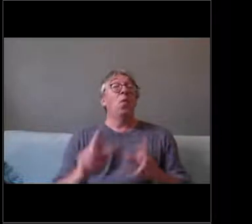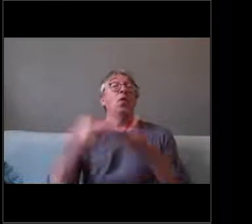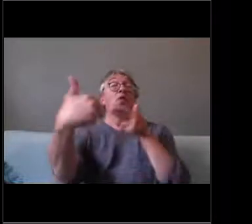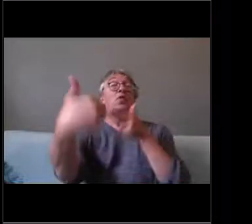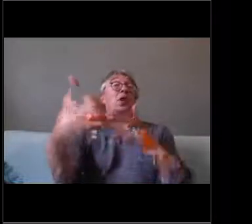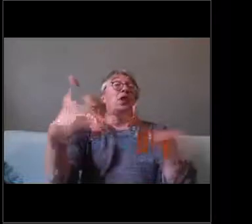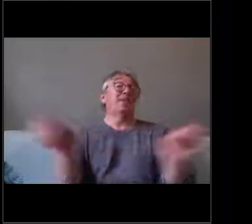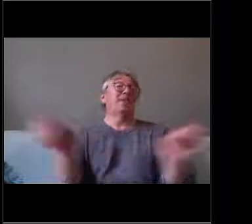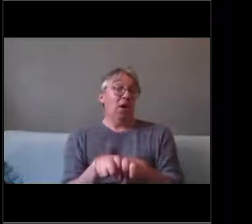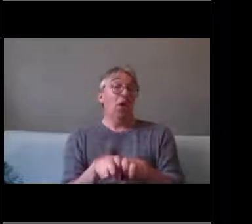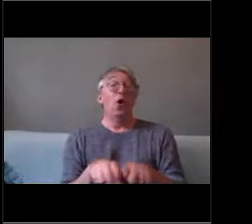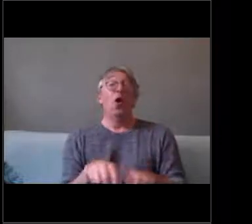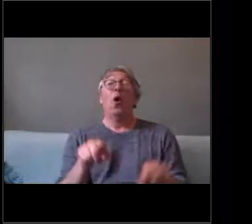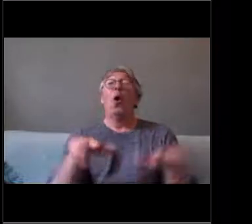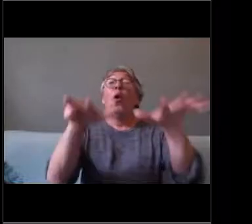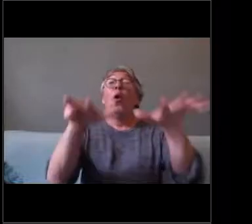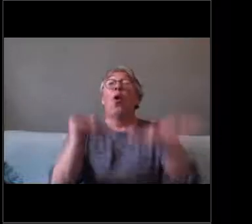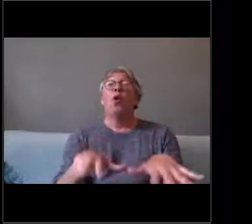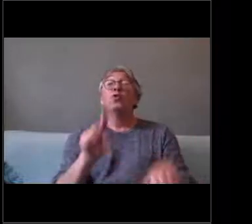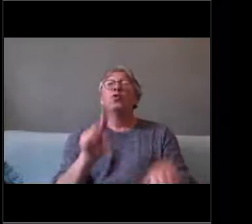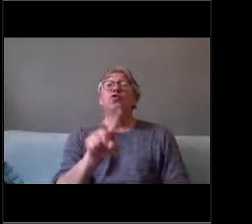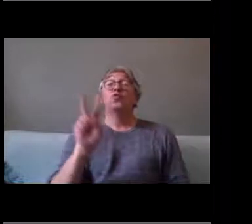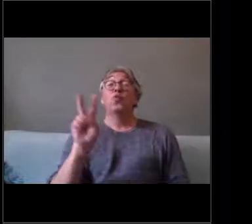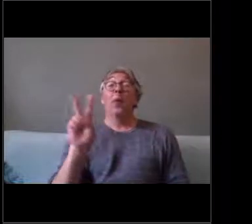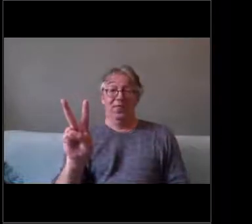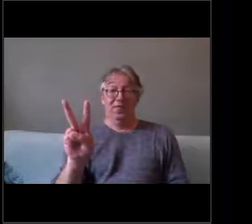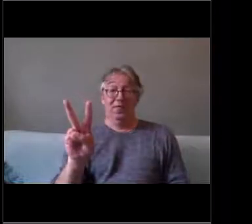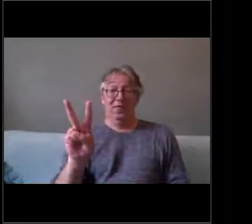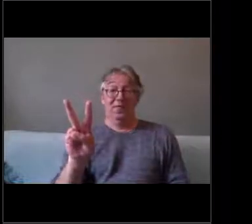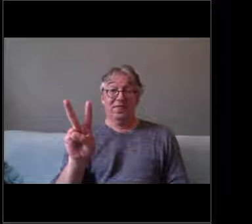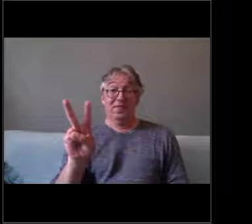More details will be soon available on the social media channels.